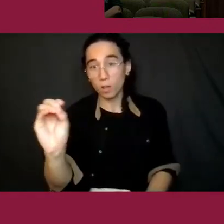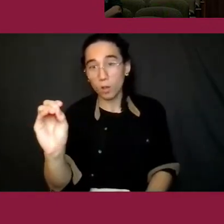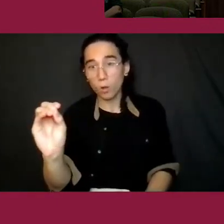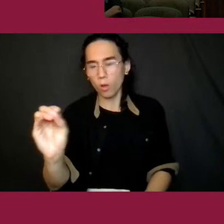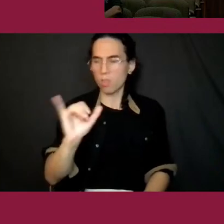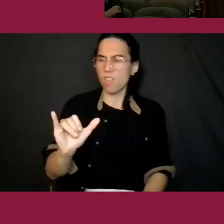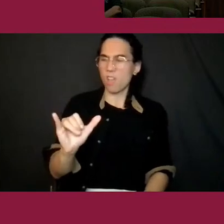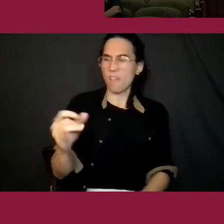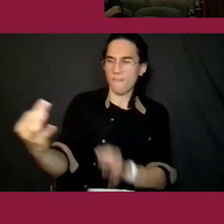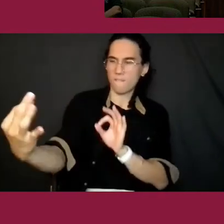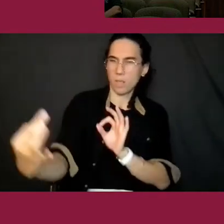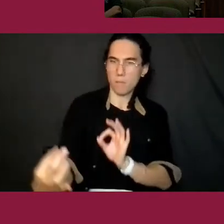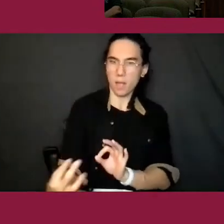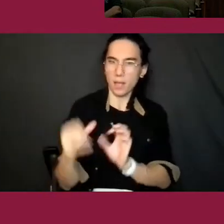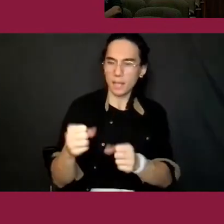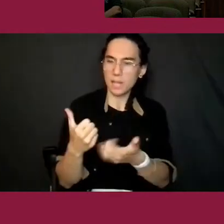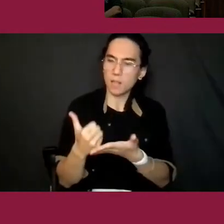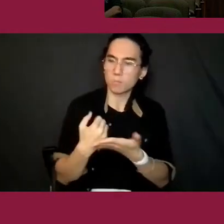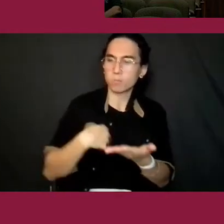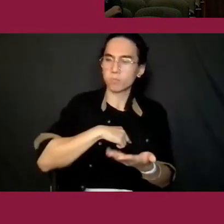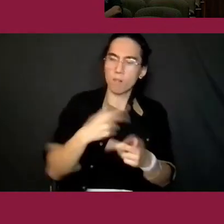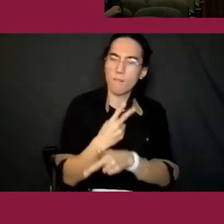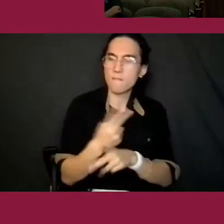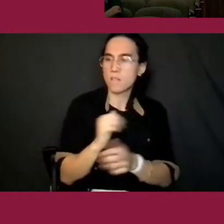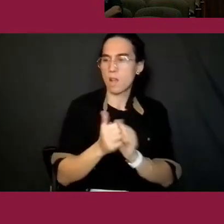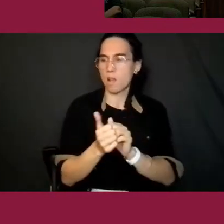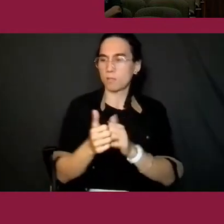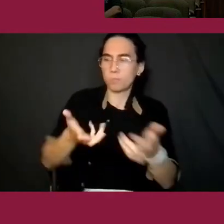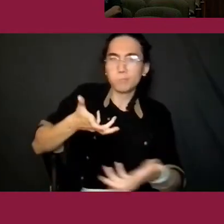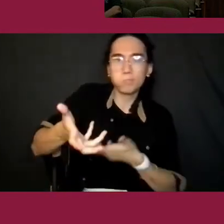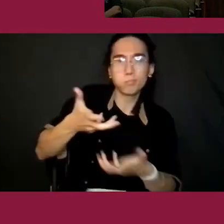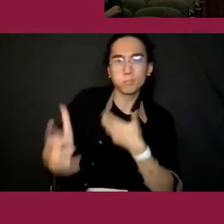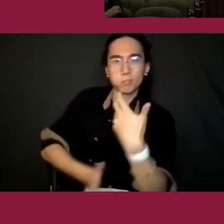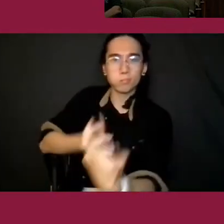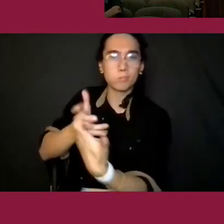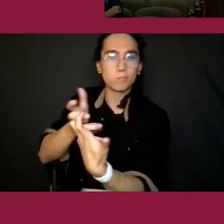how we can help the students and the people that we're supposed to serve.